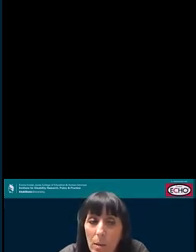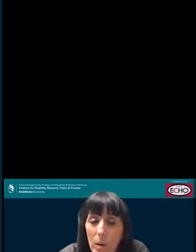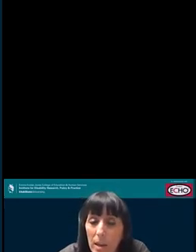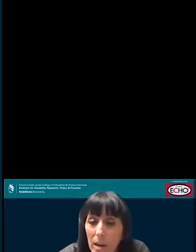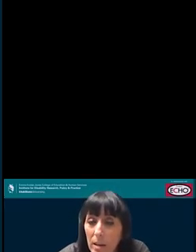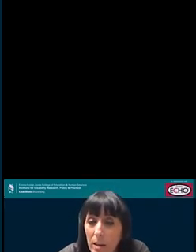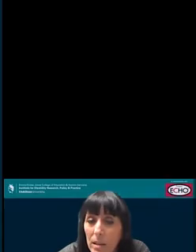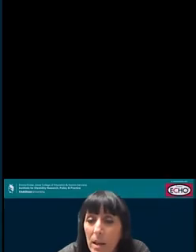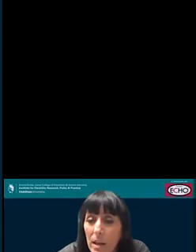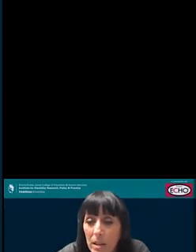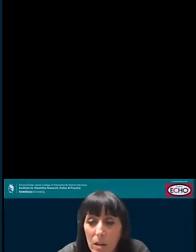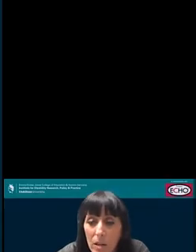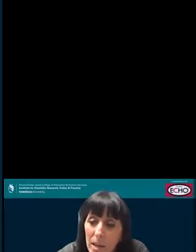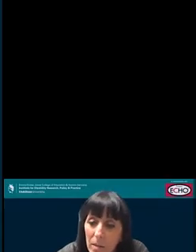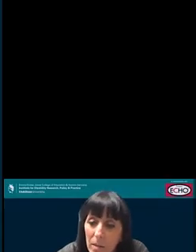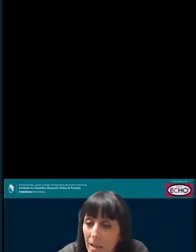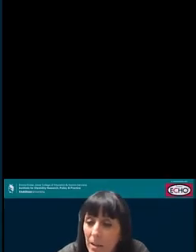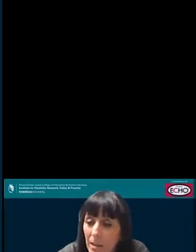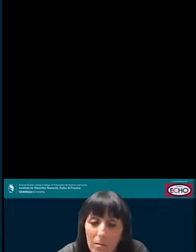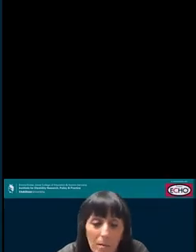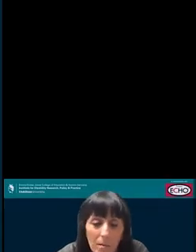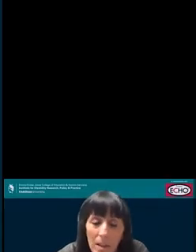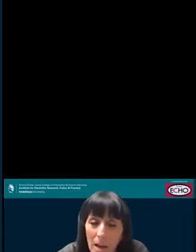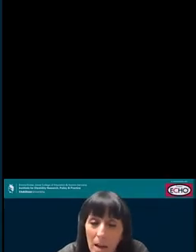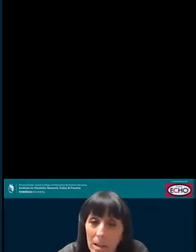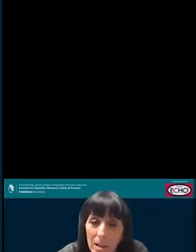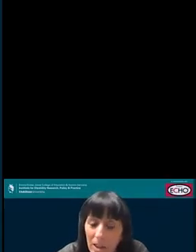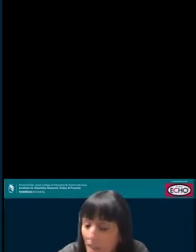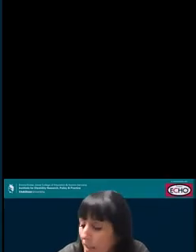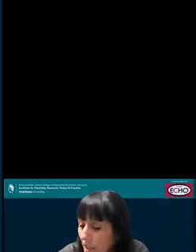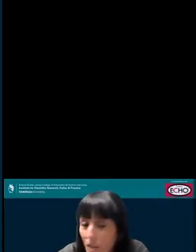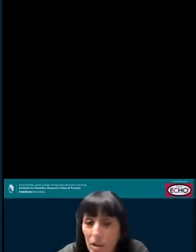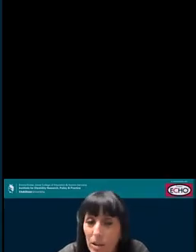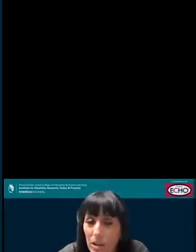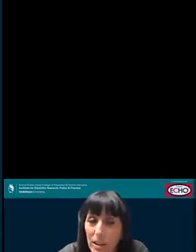them with others. It's a great way to just continue to learn.